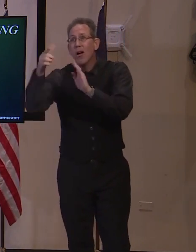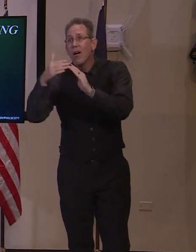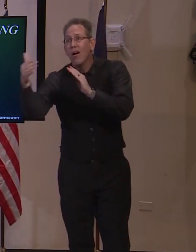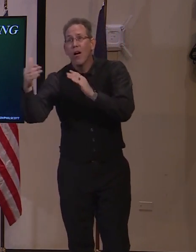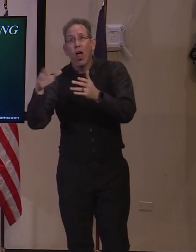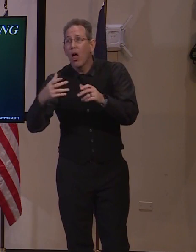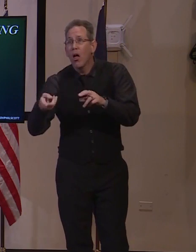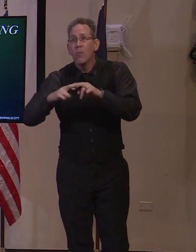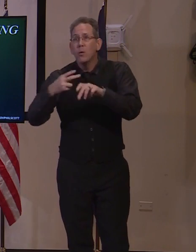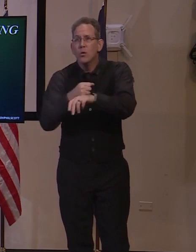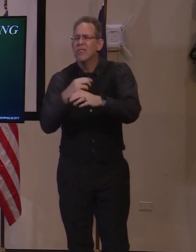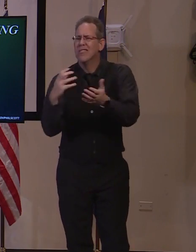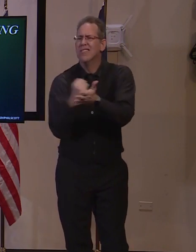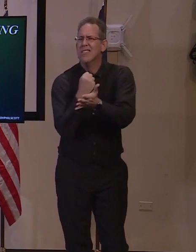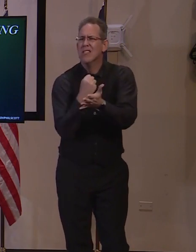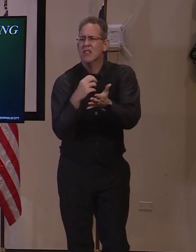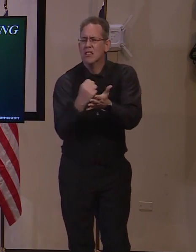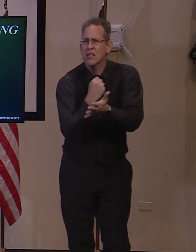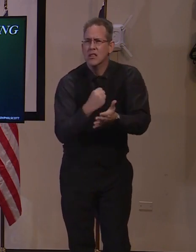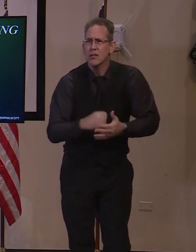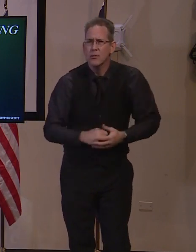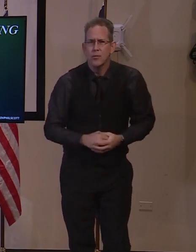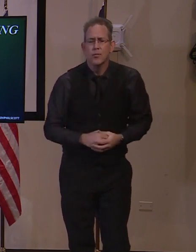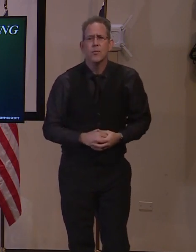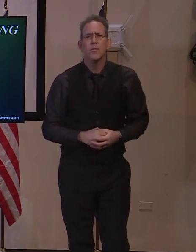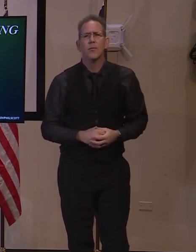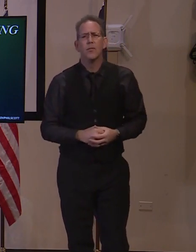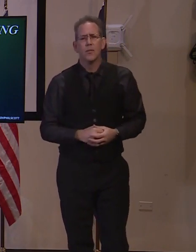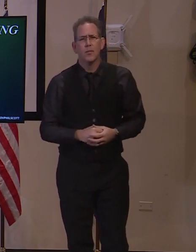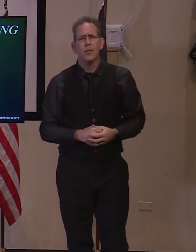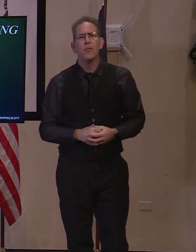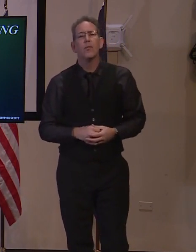From the very beginning, protecting our health care system has been our top